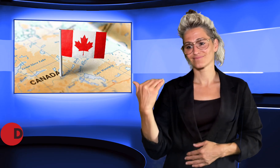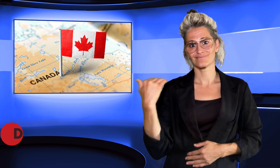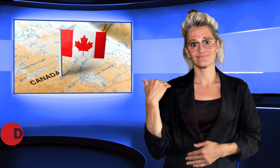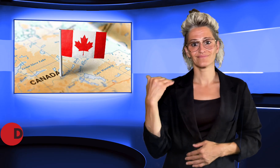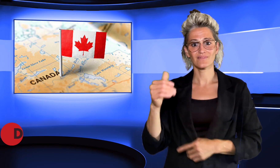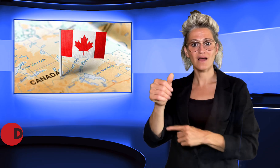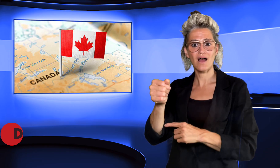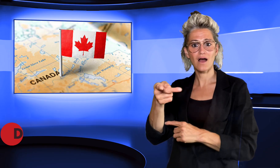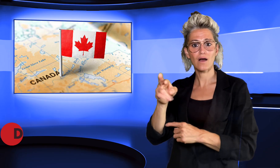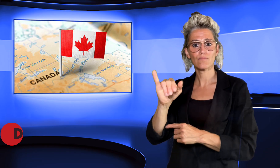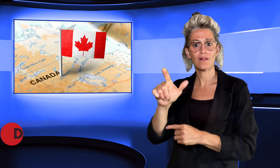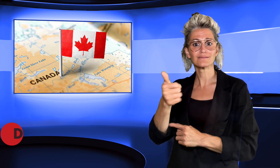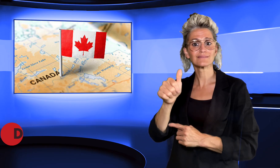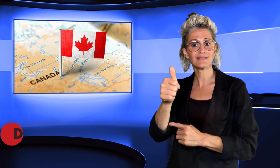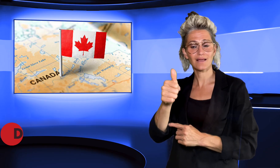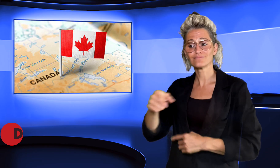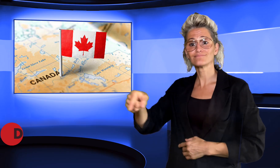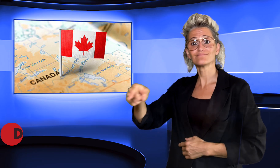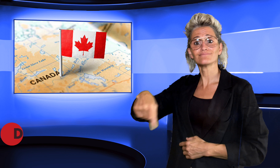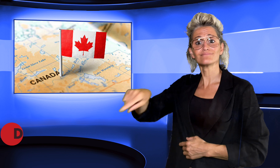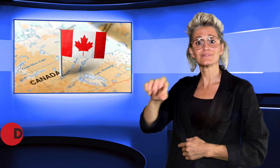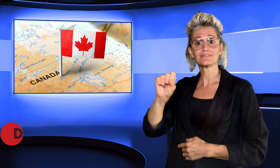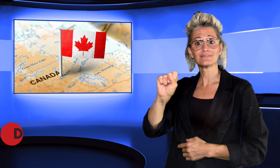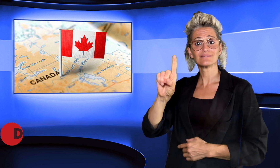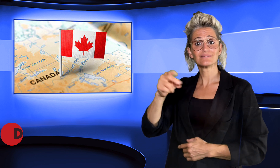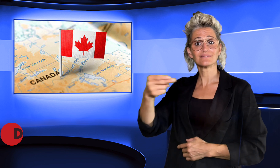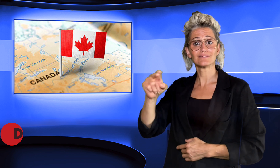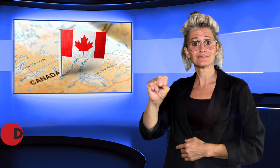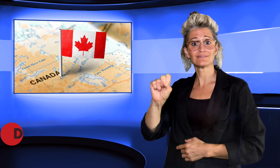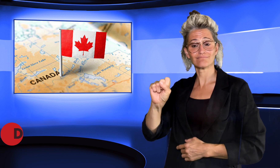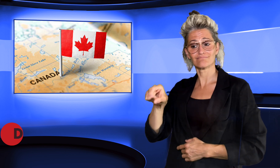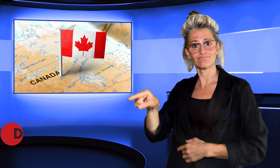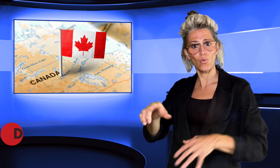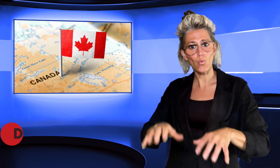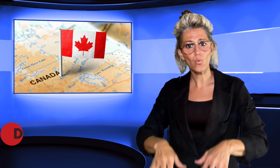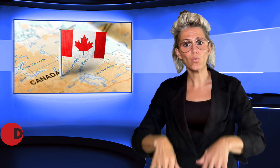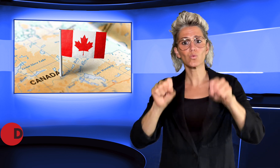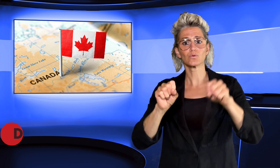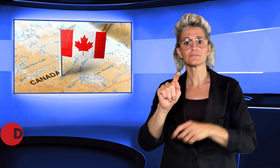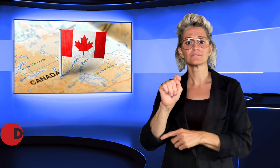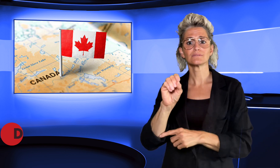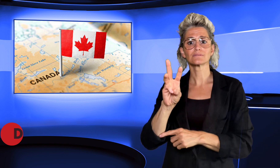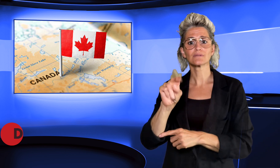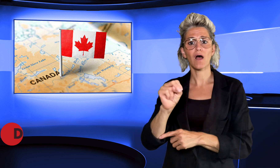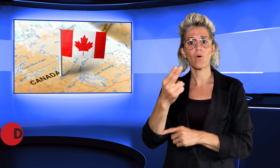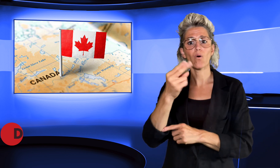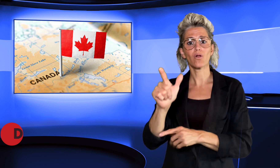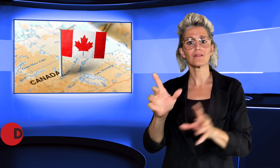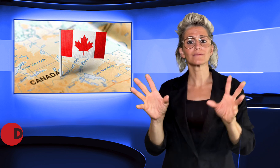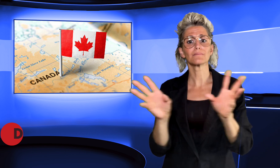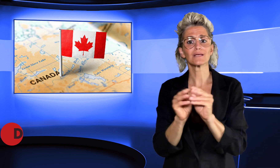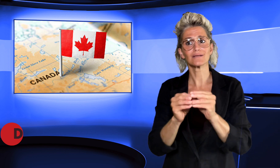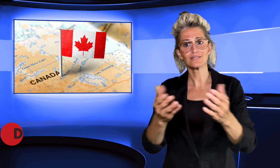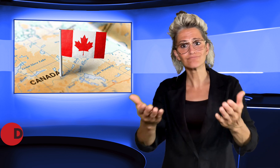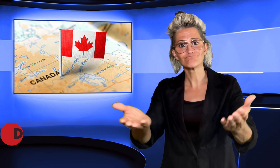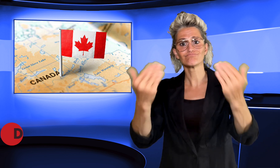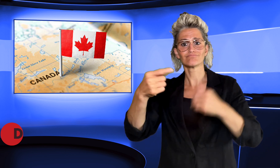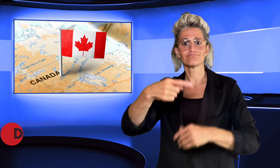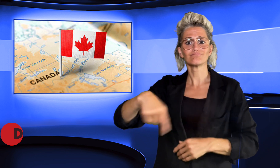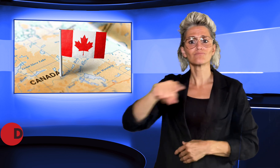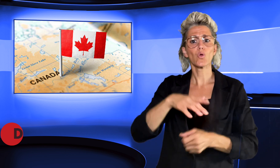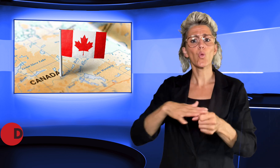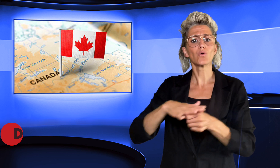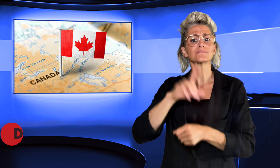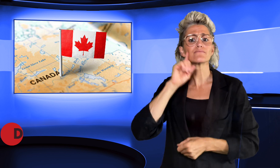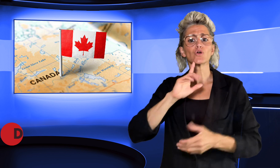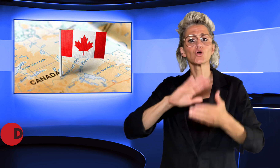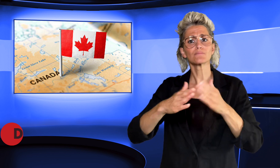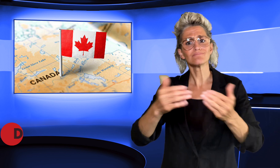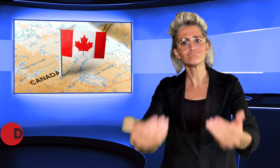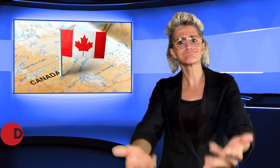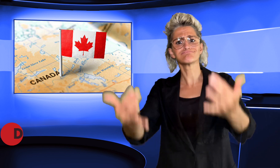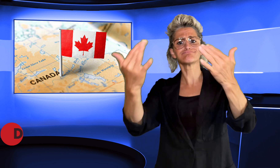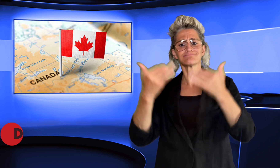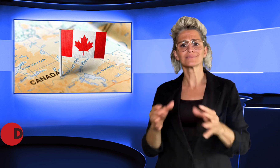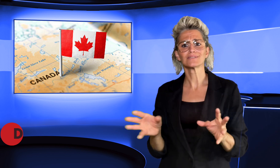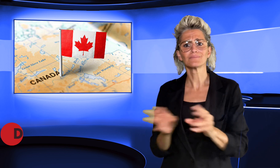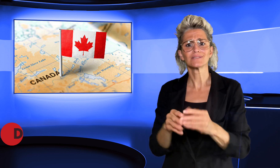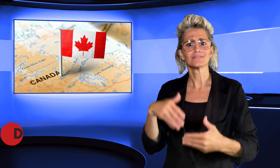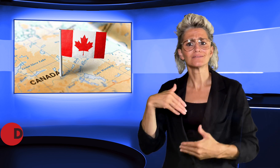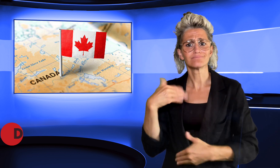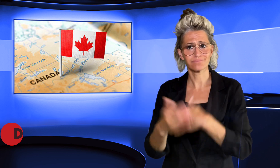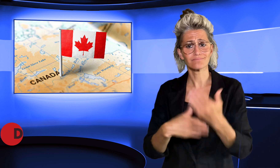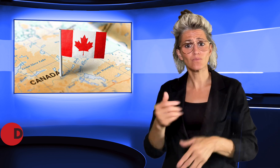[SIGNER]: On April 10th, SDHHNS hosted a Town Hall meeting for the local Deaf community.